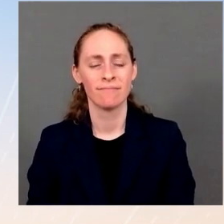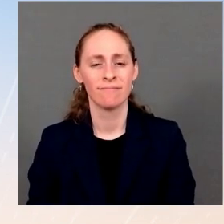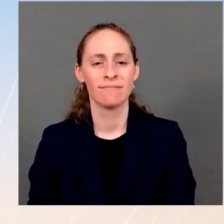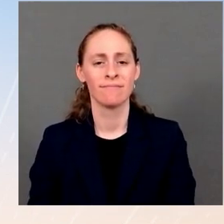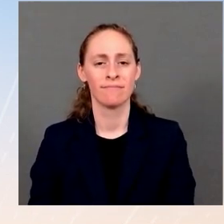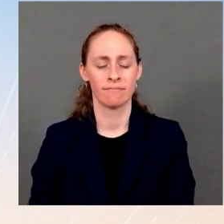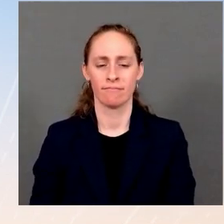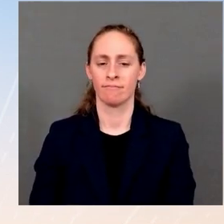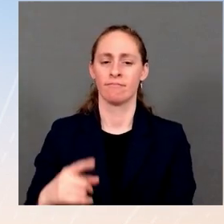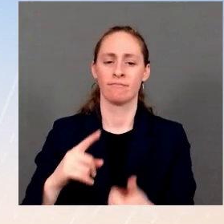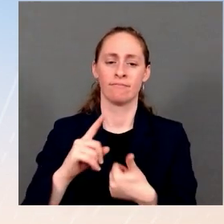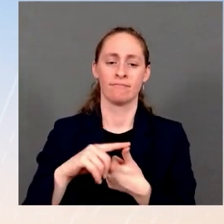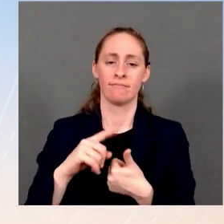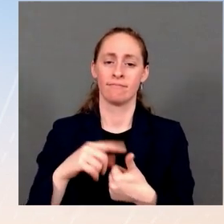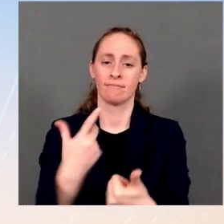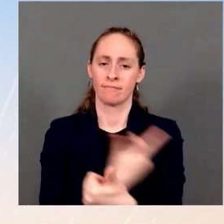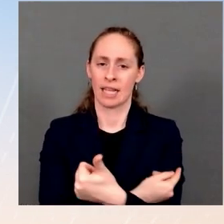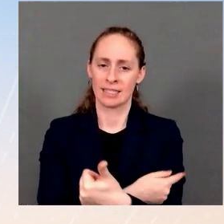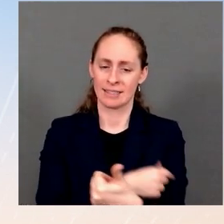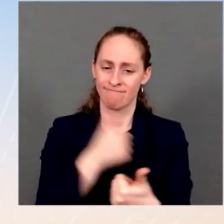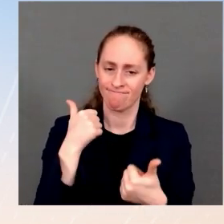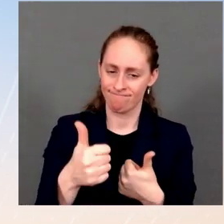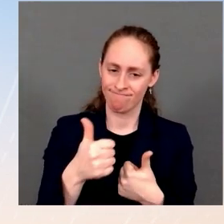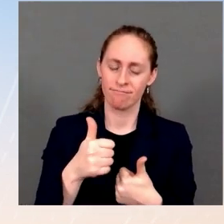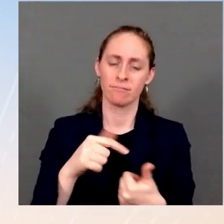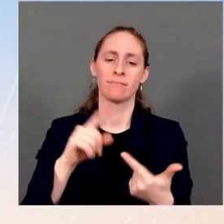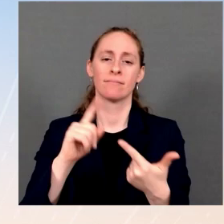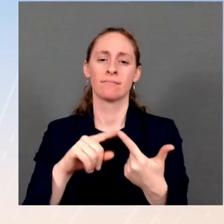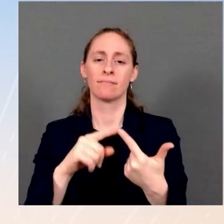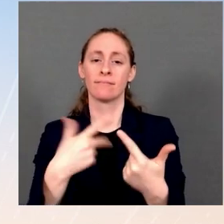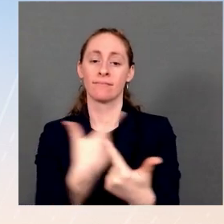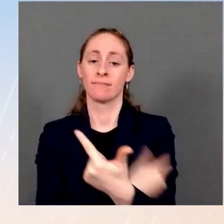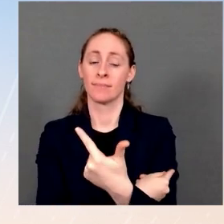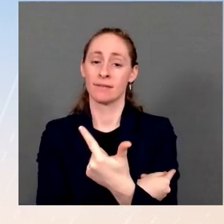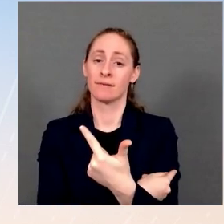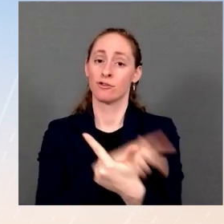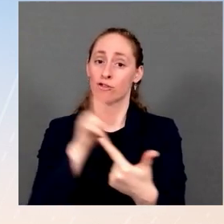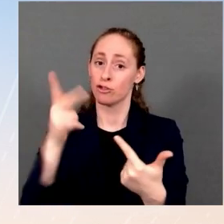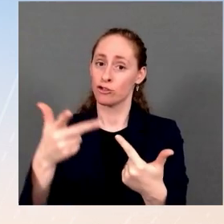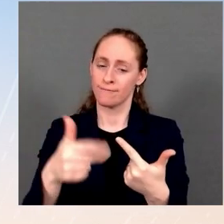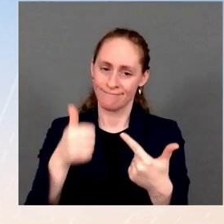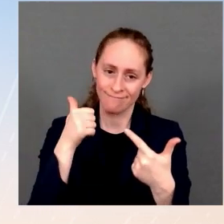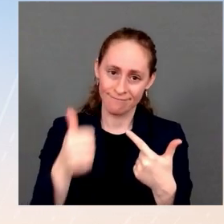And thanks to the President, they are widely available. So, yesterday, Dr. Fauci told the American public